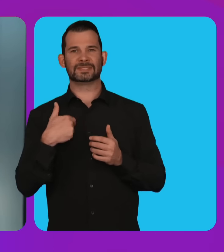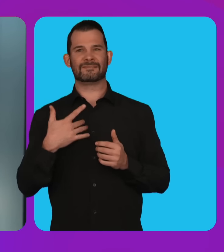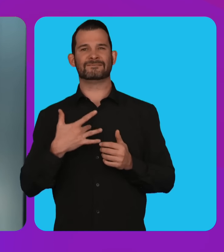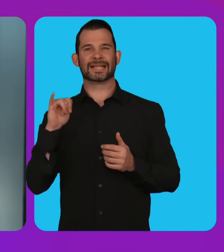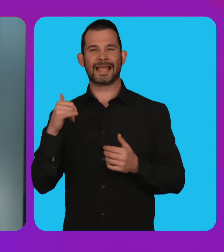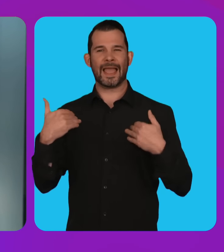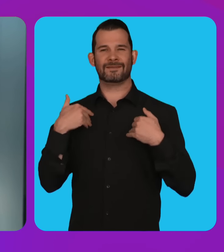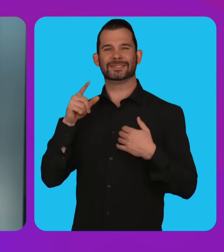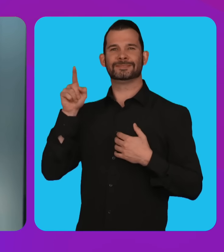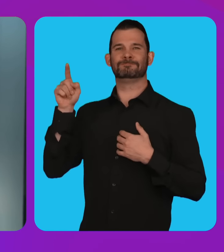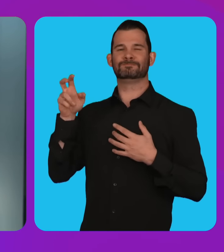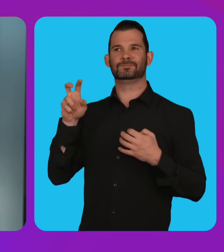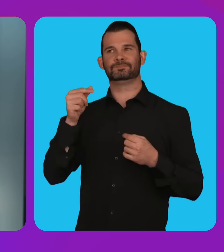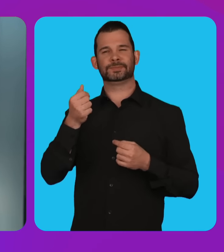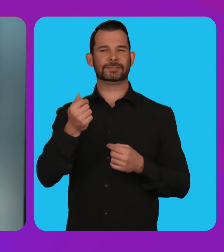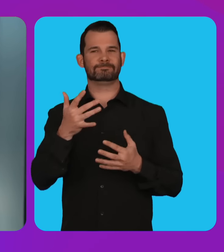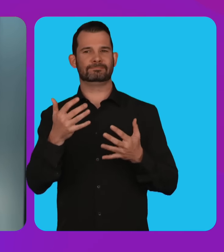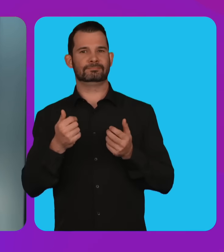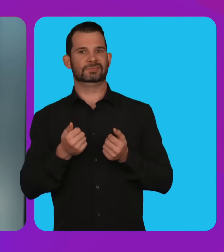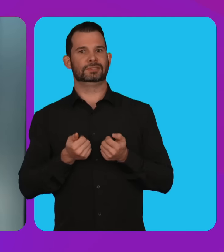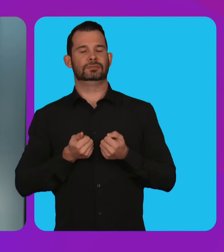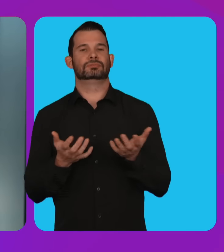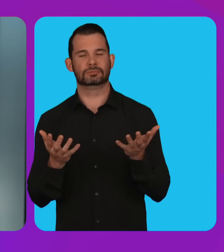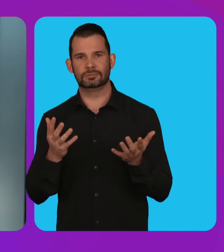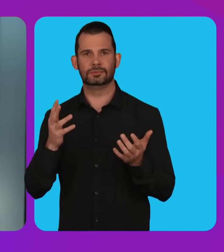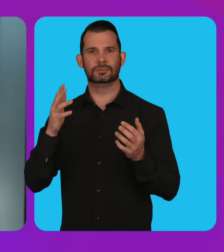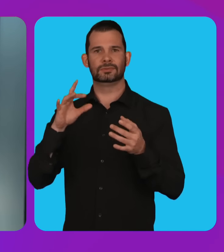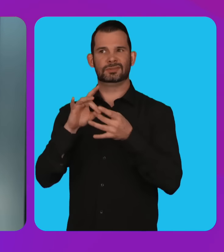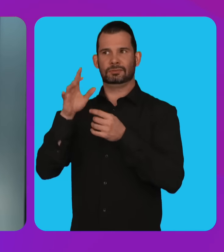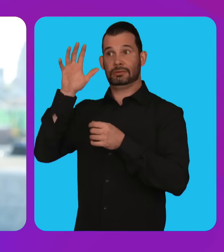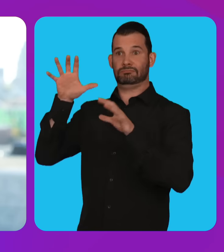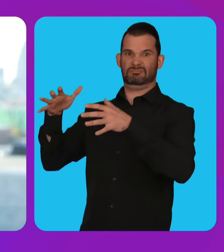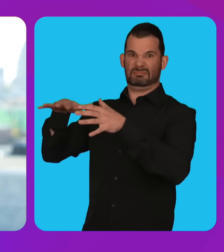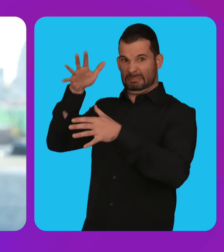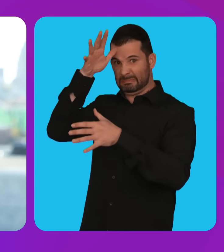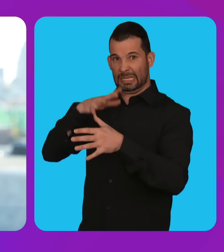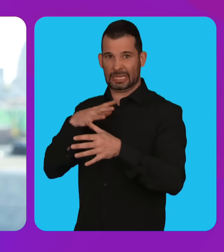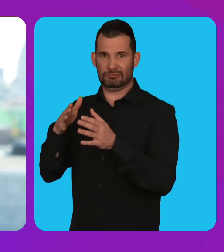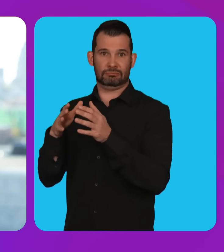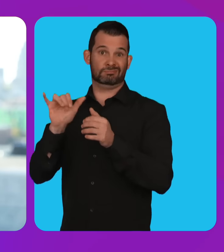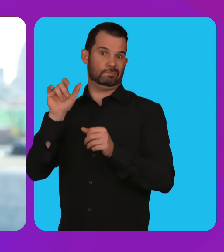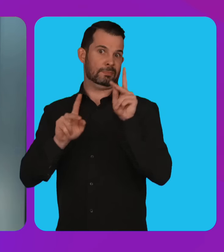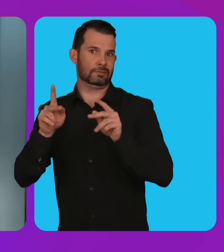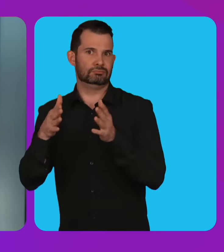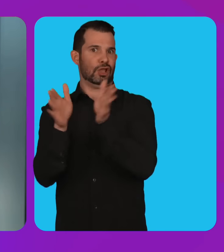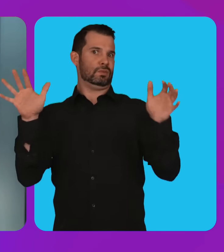there's this sort of fatigue among men, but also people in general.